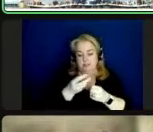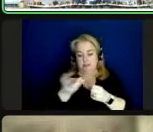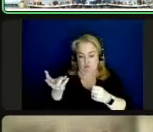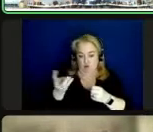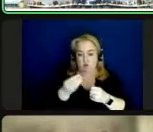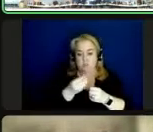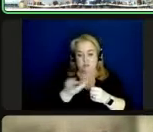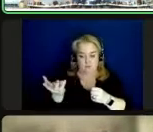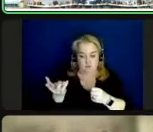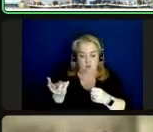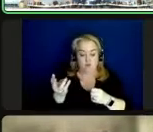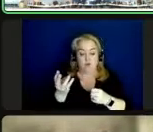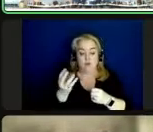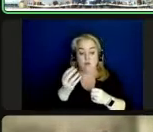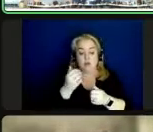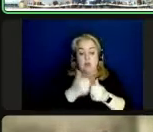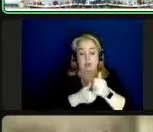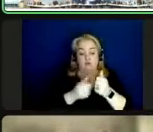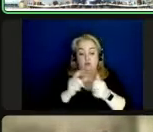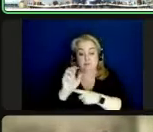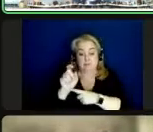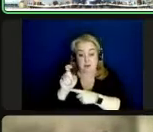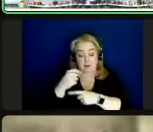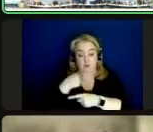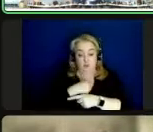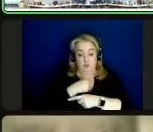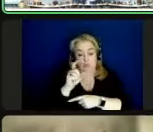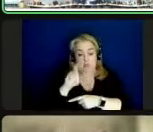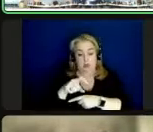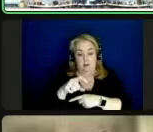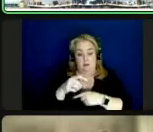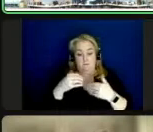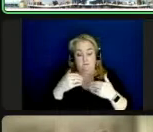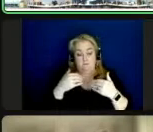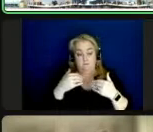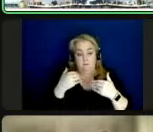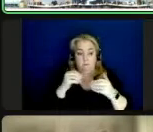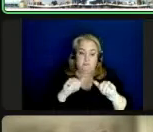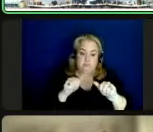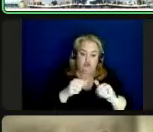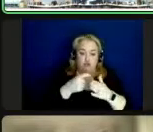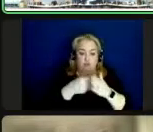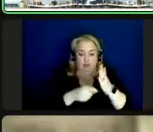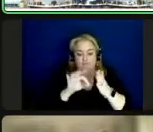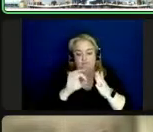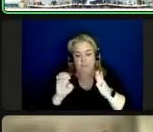OF TIMES TONIGHT COMES OUT